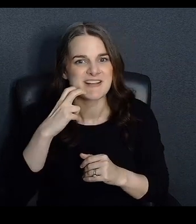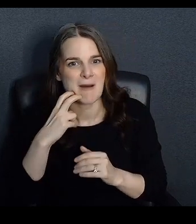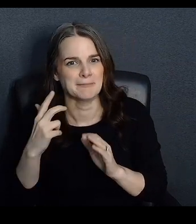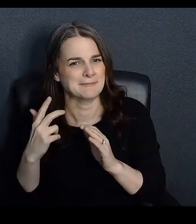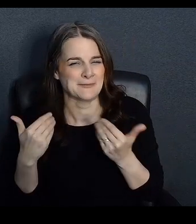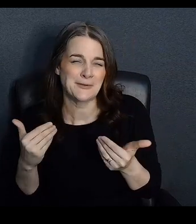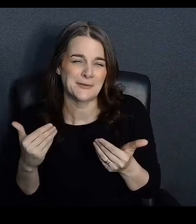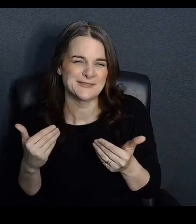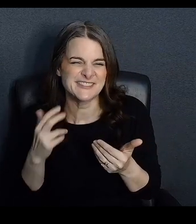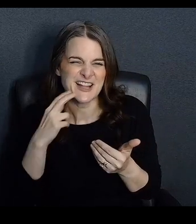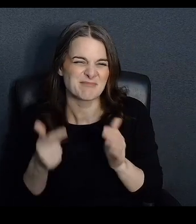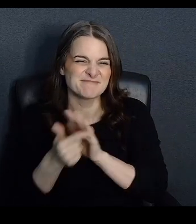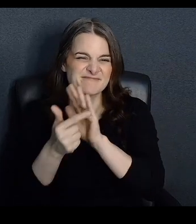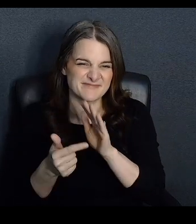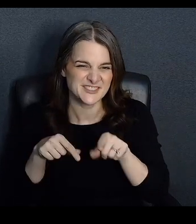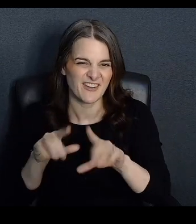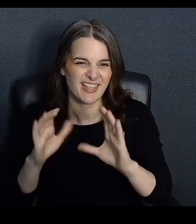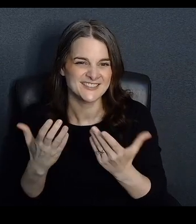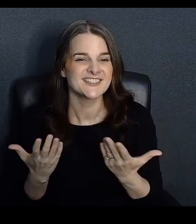But I do know that sensory cues help